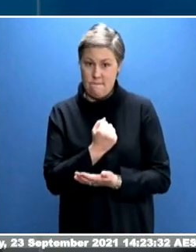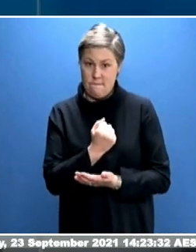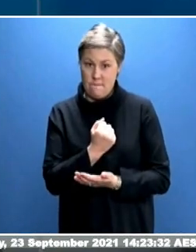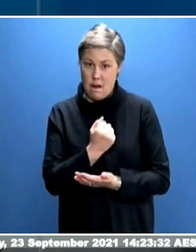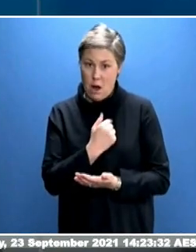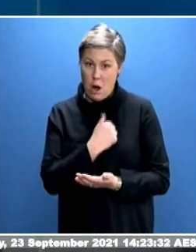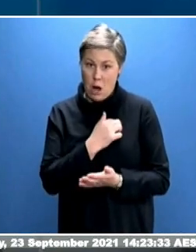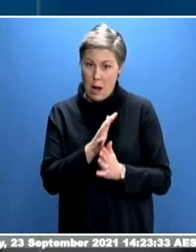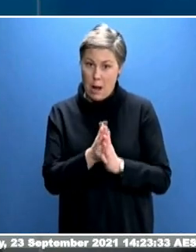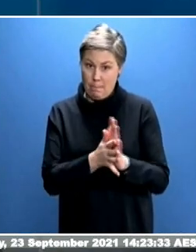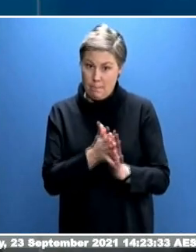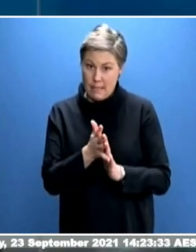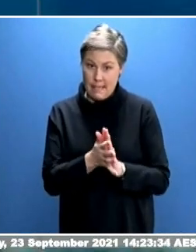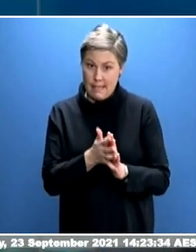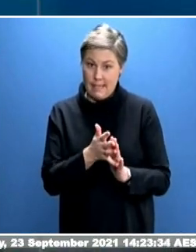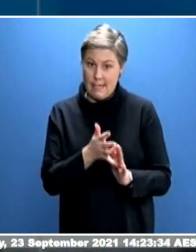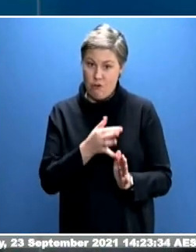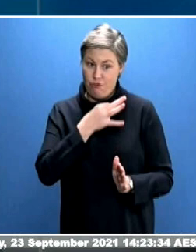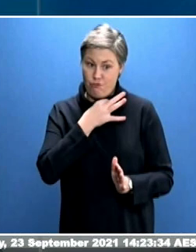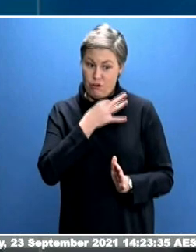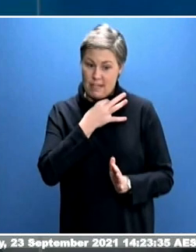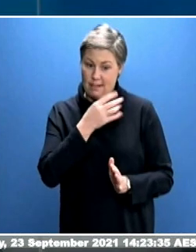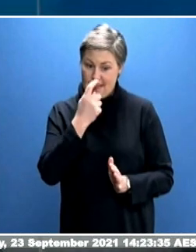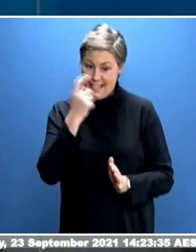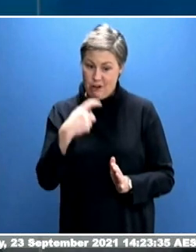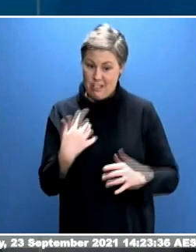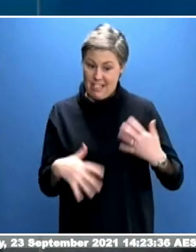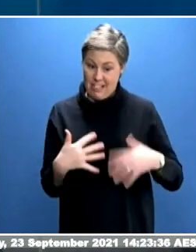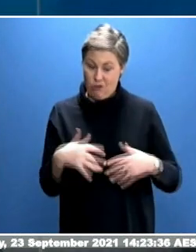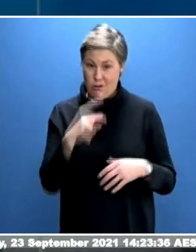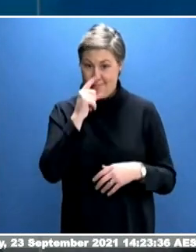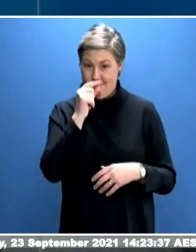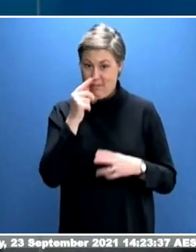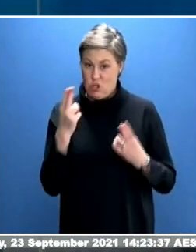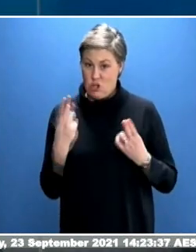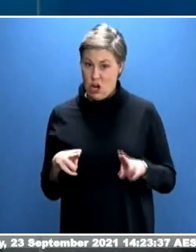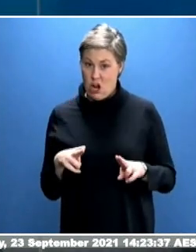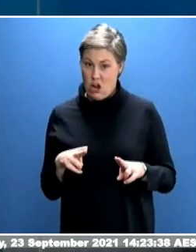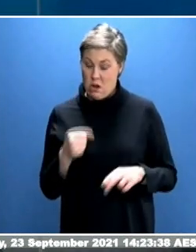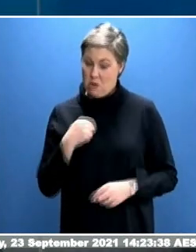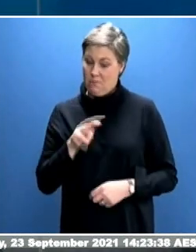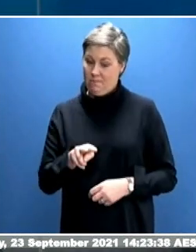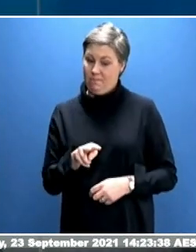risk of serious injury or even death in my view for both young people,